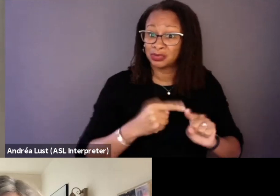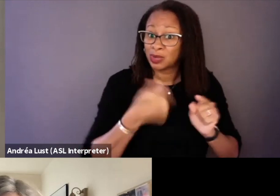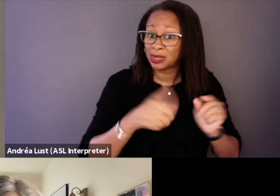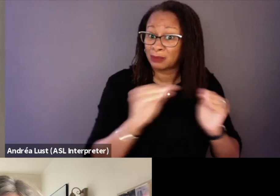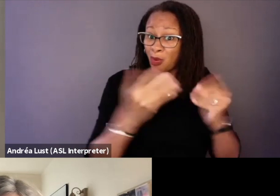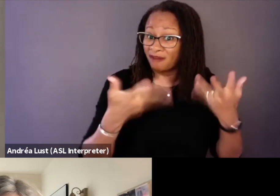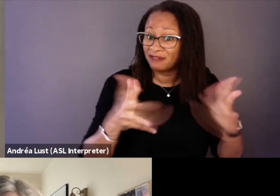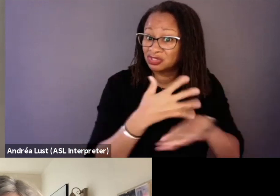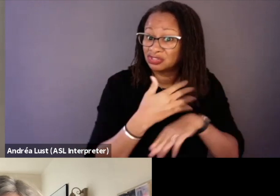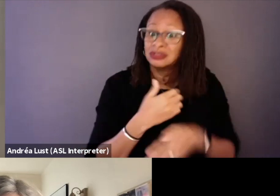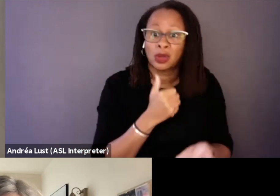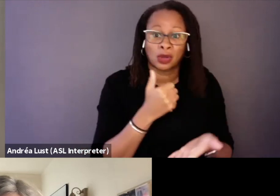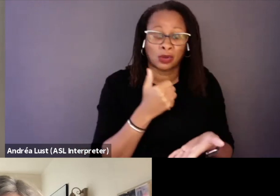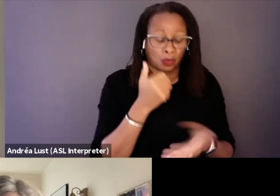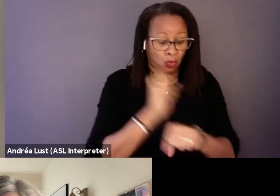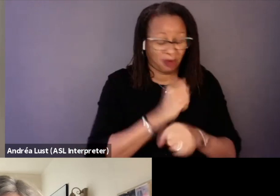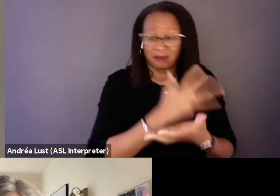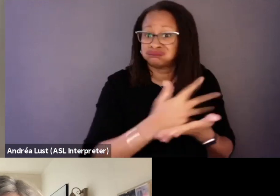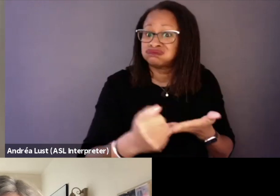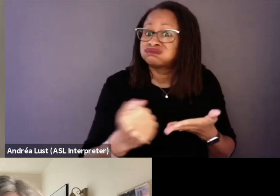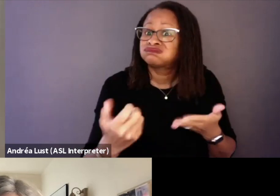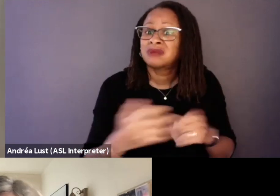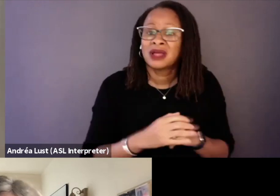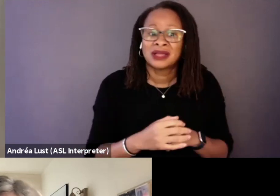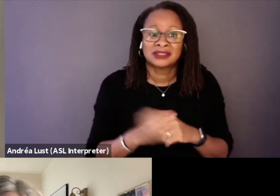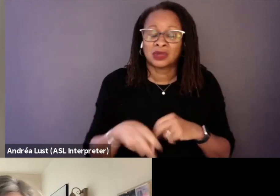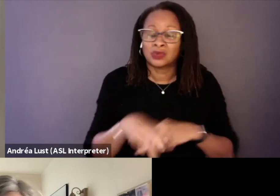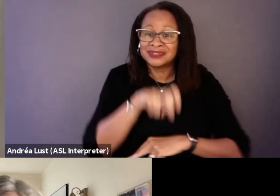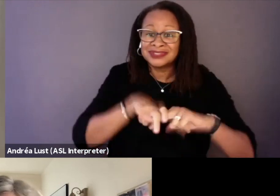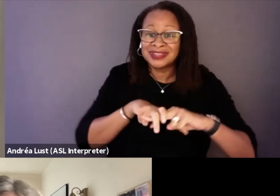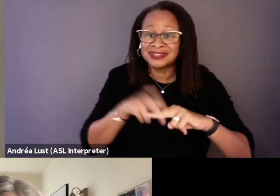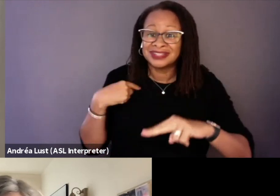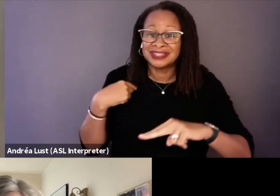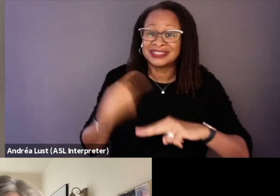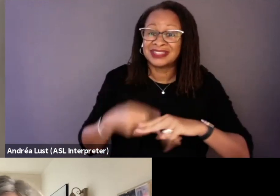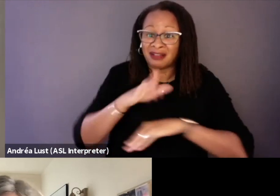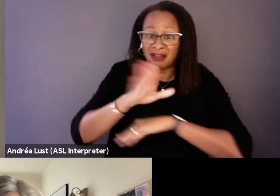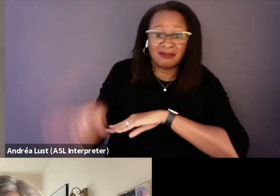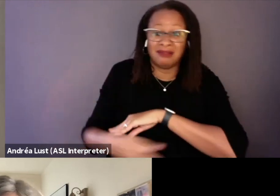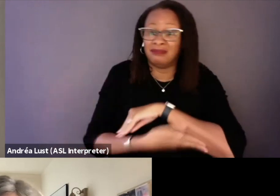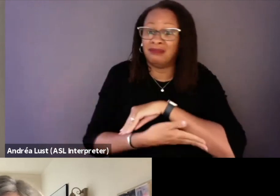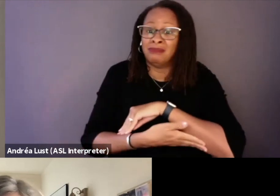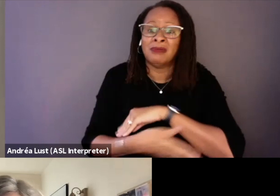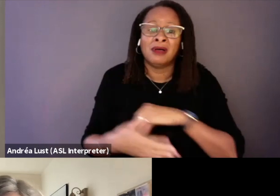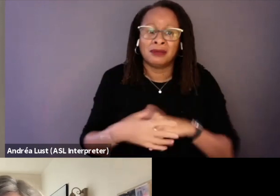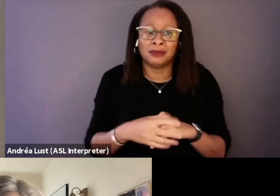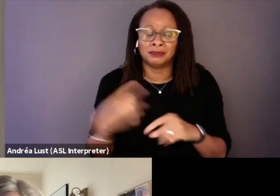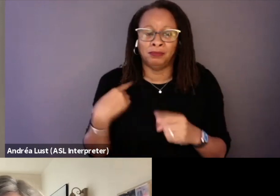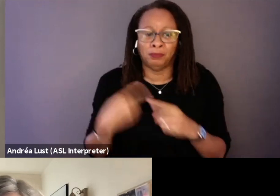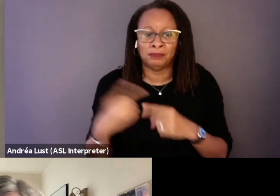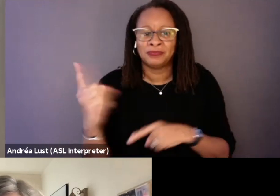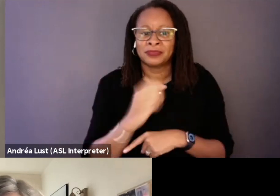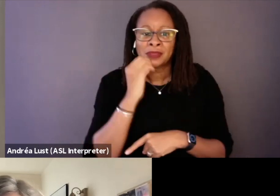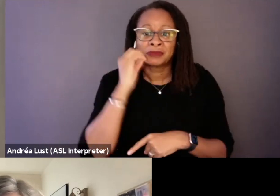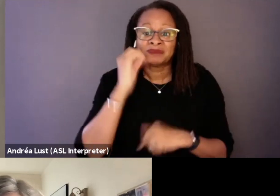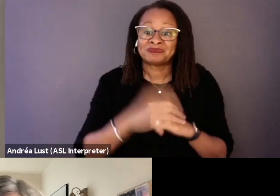So people will sit until like 8:00 PM until they go home. And what struck me was